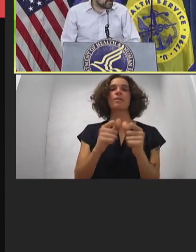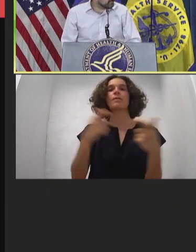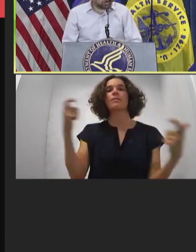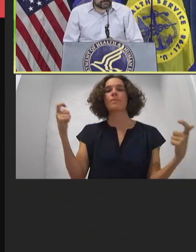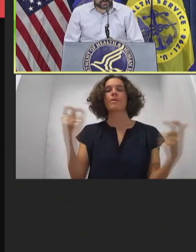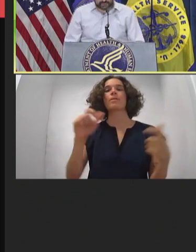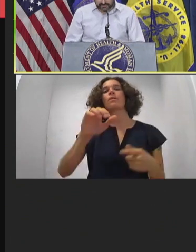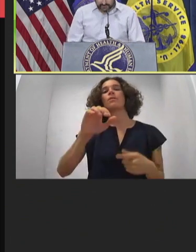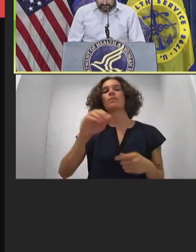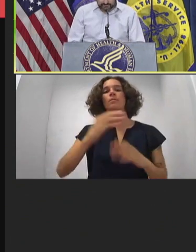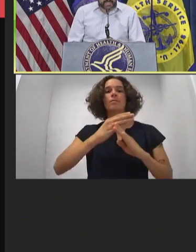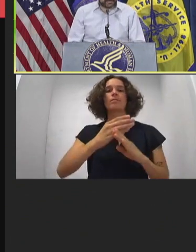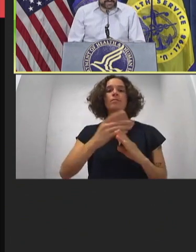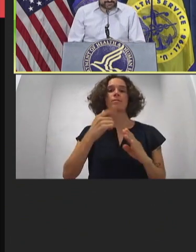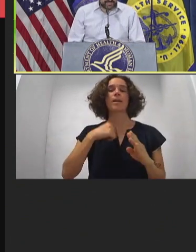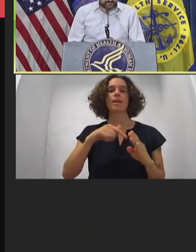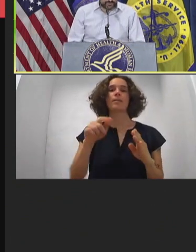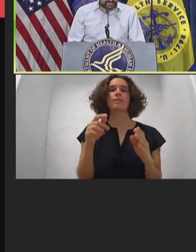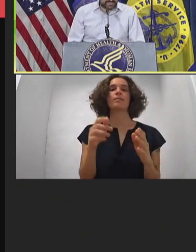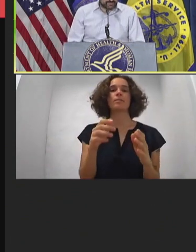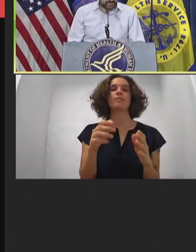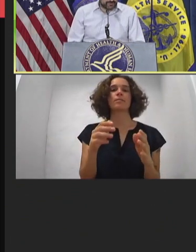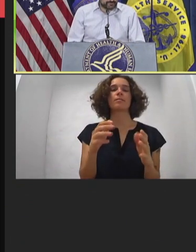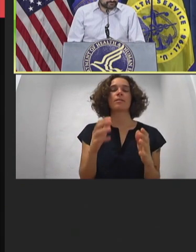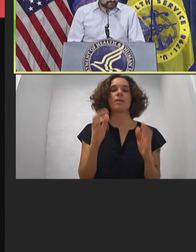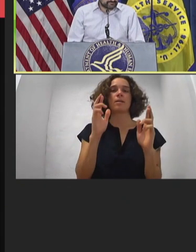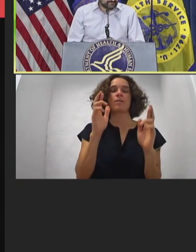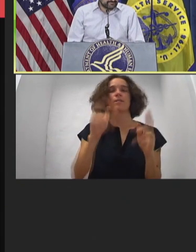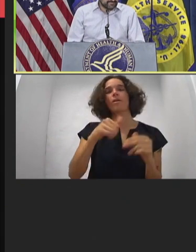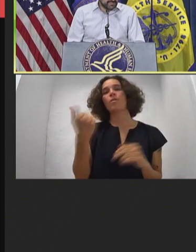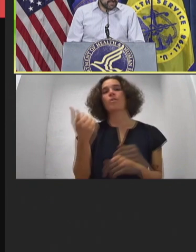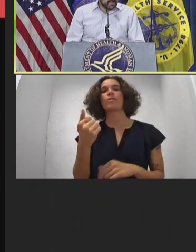one that I'm sure my other panelists will have more to say about.